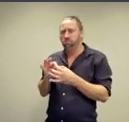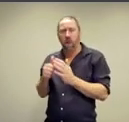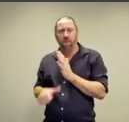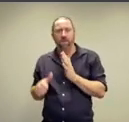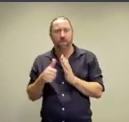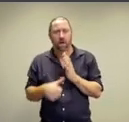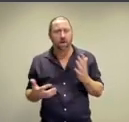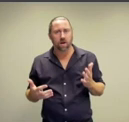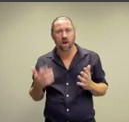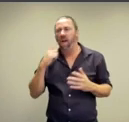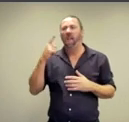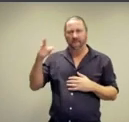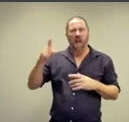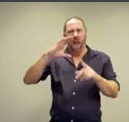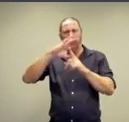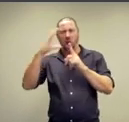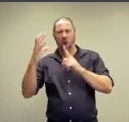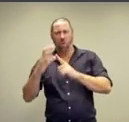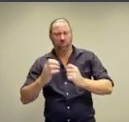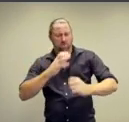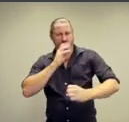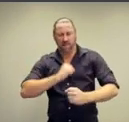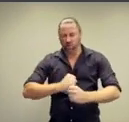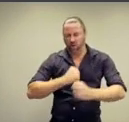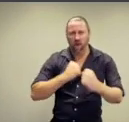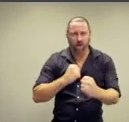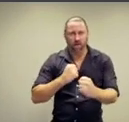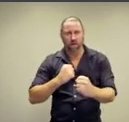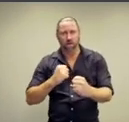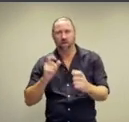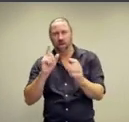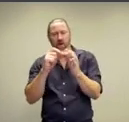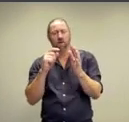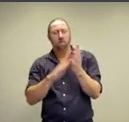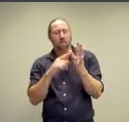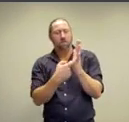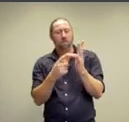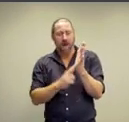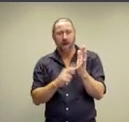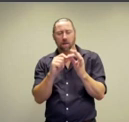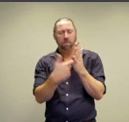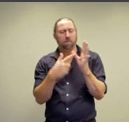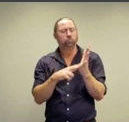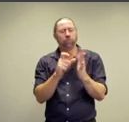who rode these bikes were icons of cultural masculinity as we know,